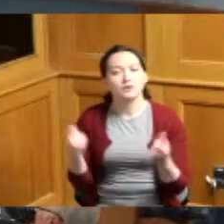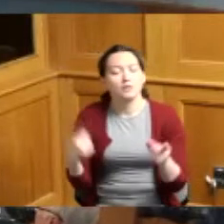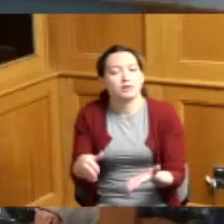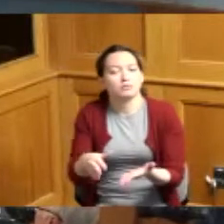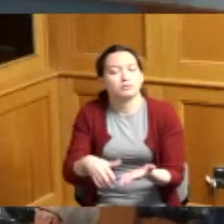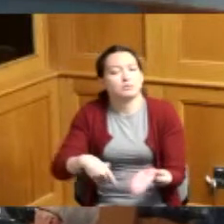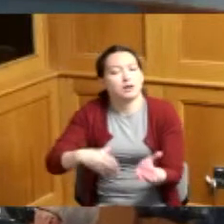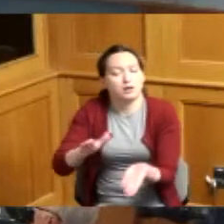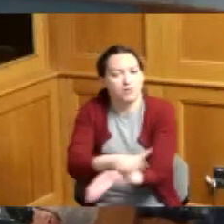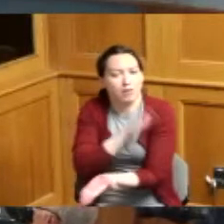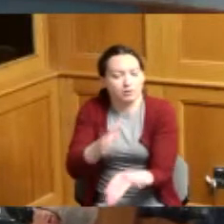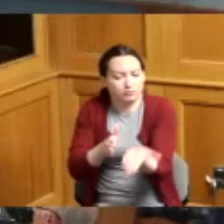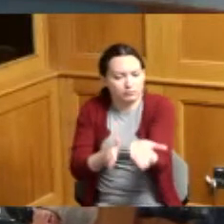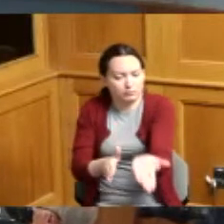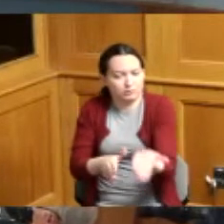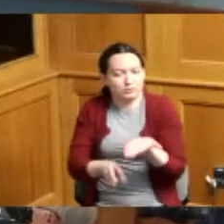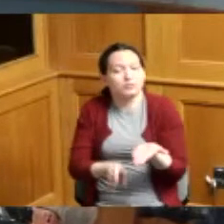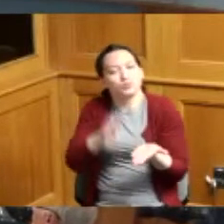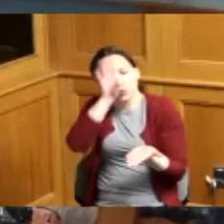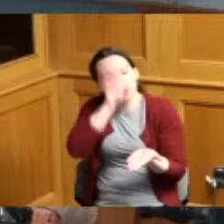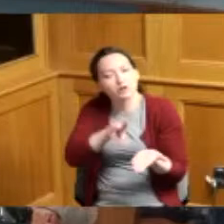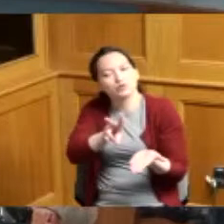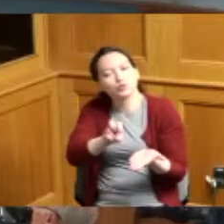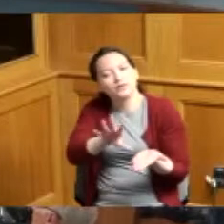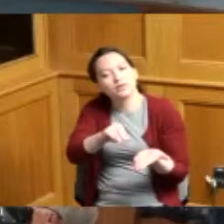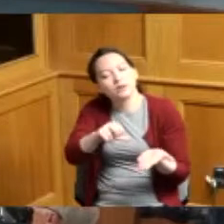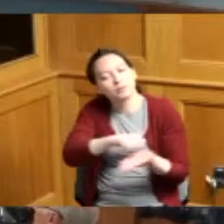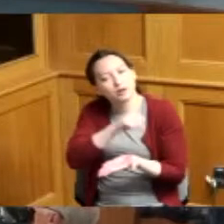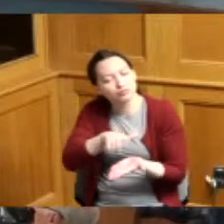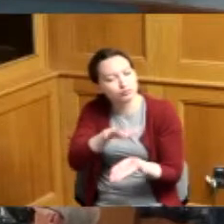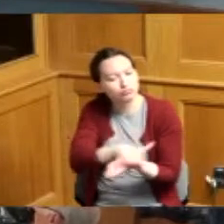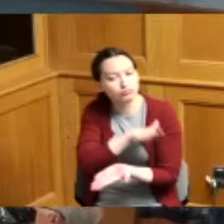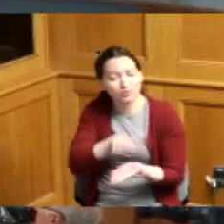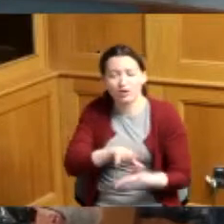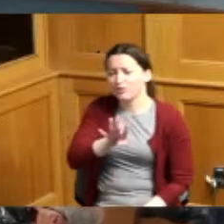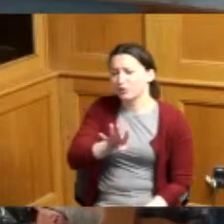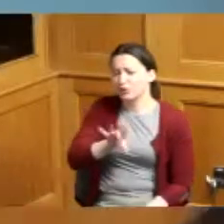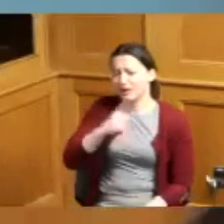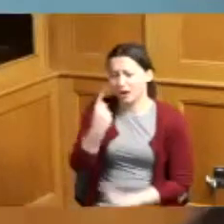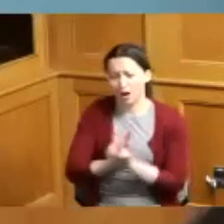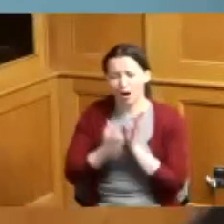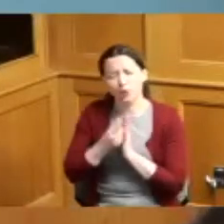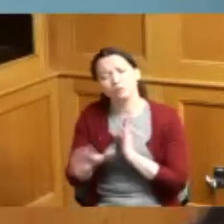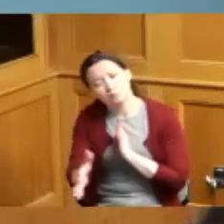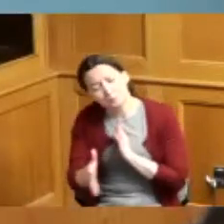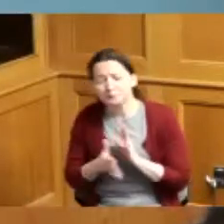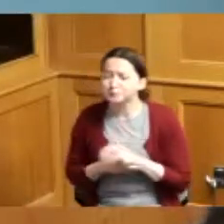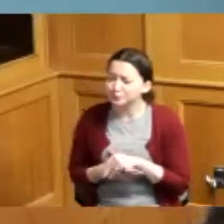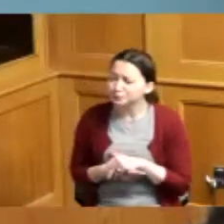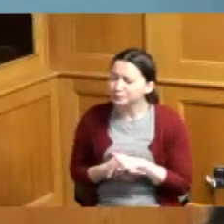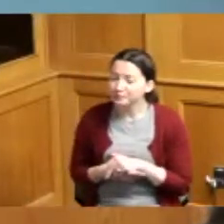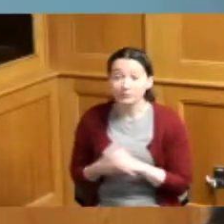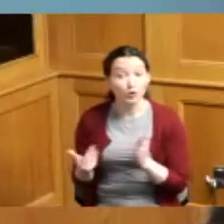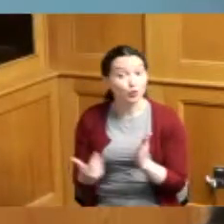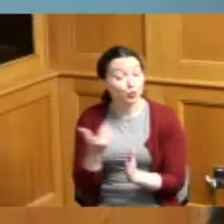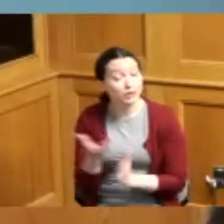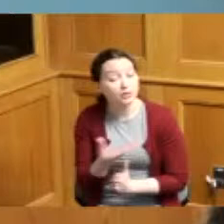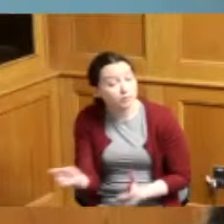that we got over 250 page document in 48 hours or so um there was some new stuff in there there was